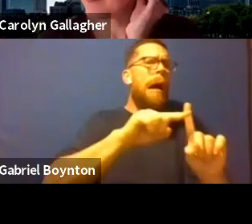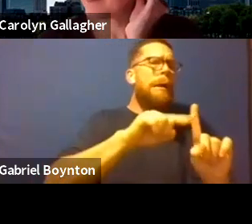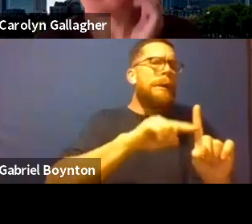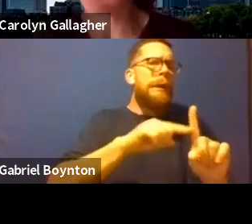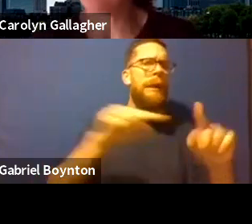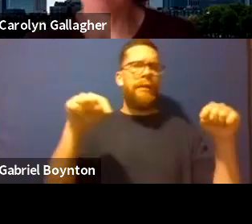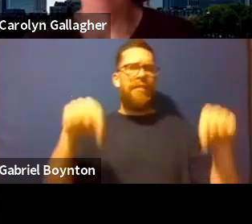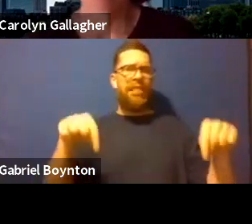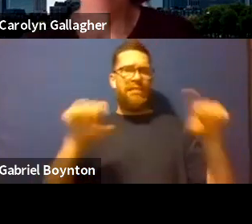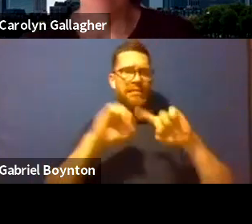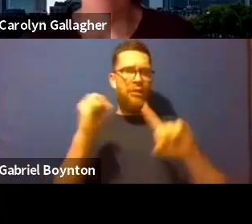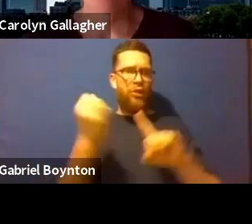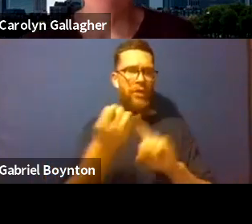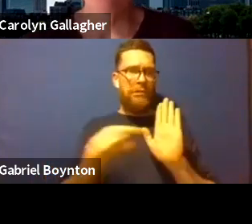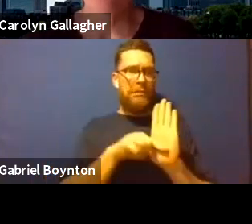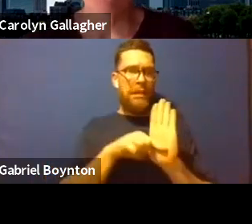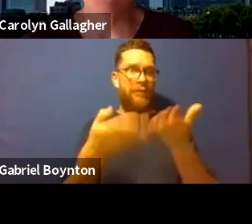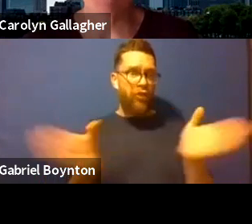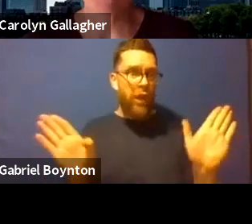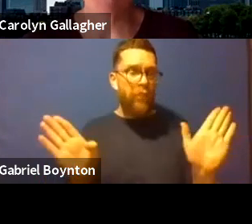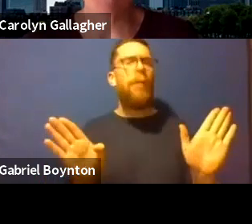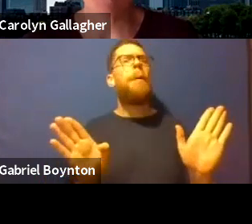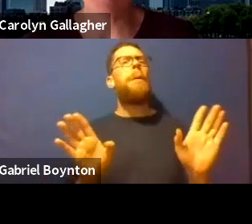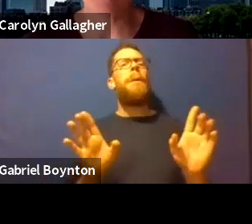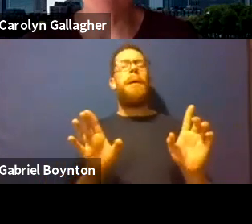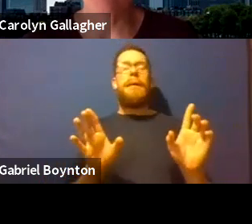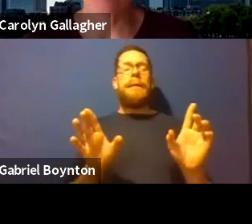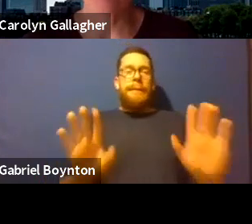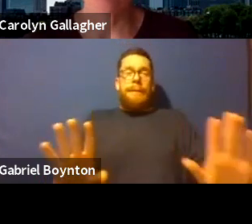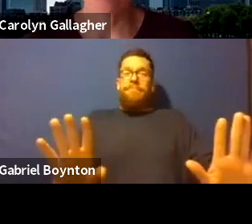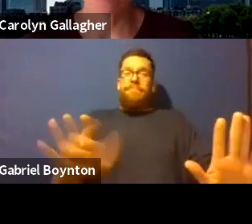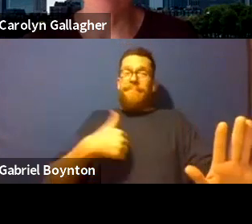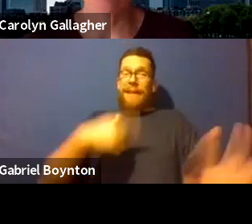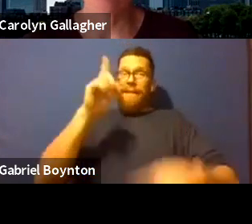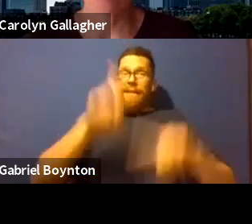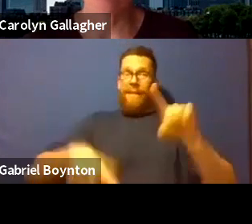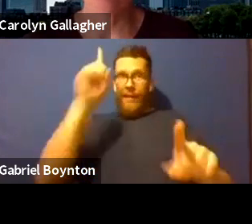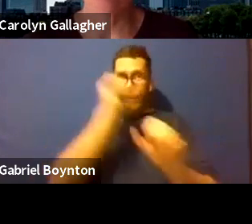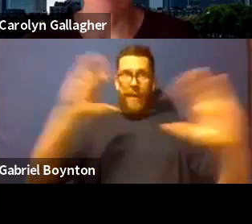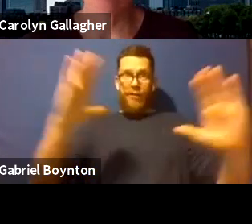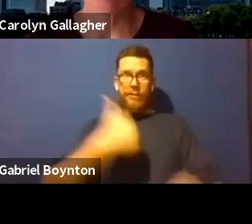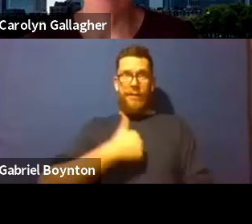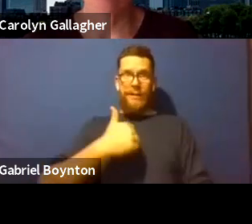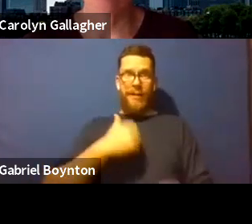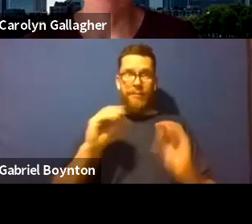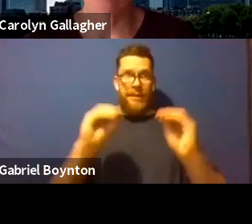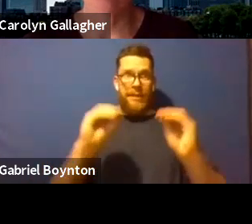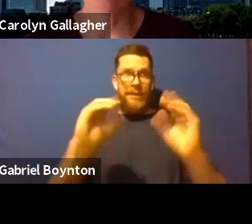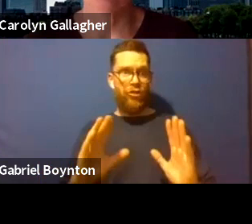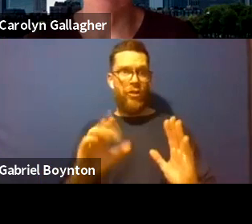Sheri Cohen: You know, the technology coming to the forefront. I can't imagine being a teacher and having to learn this whole new hybrid model and then. Oh, yeah.